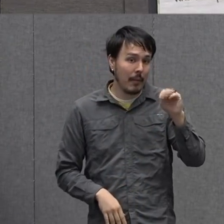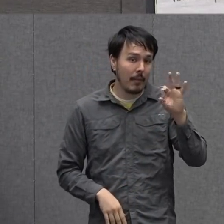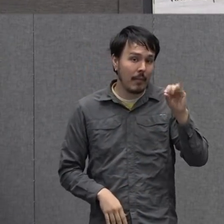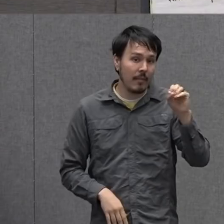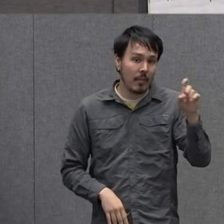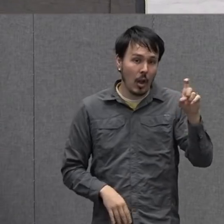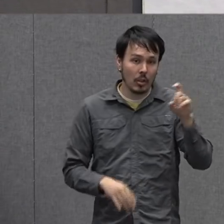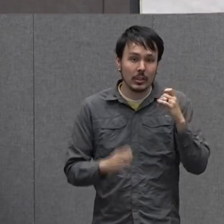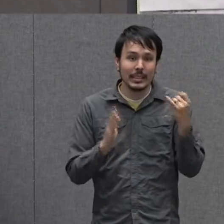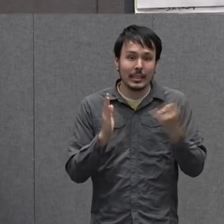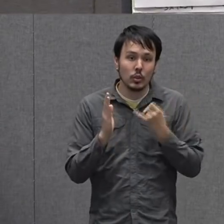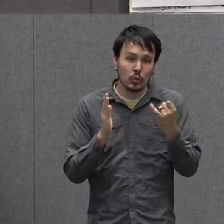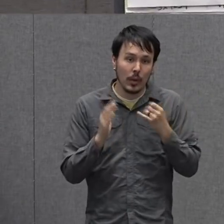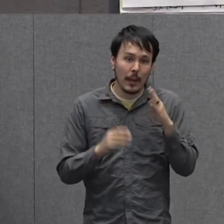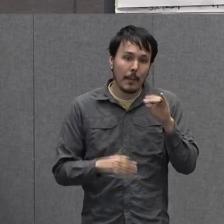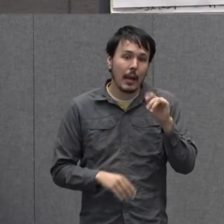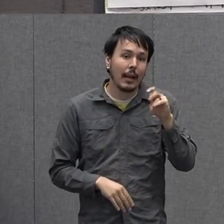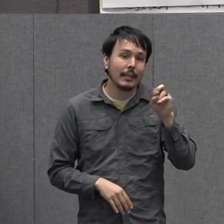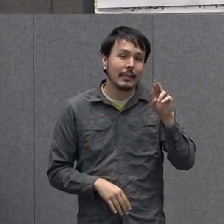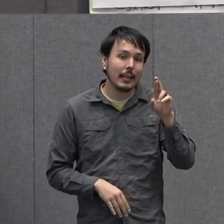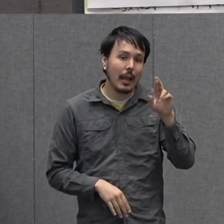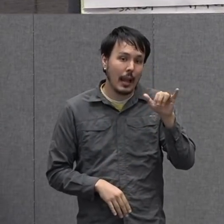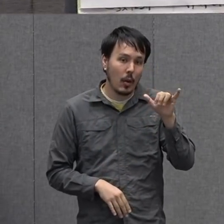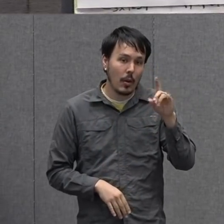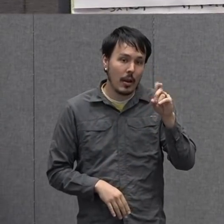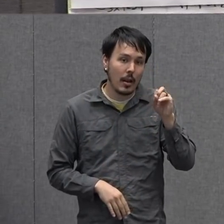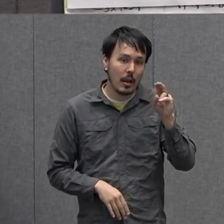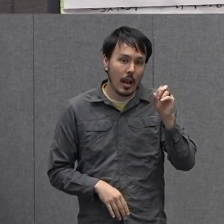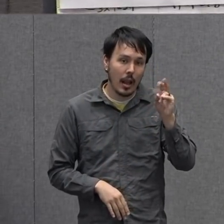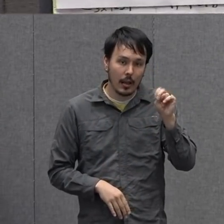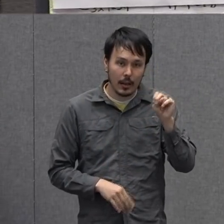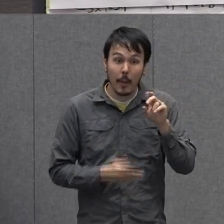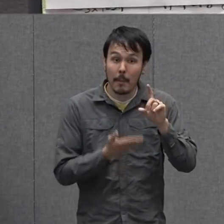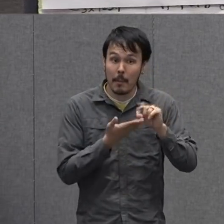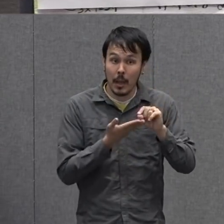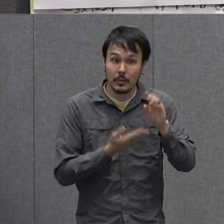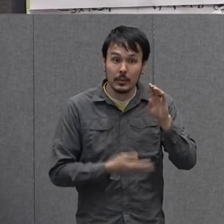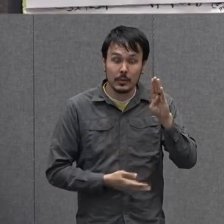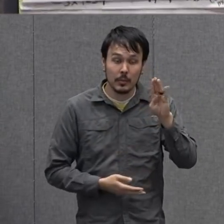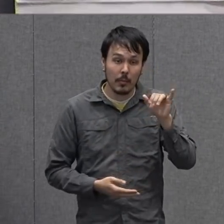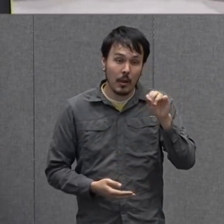illustrated by Terry Denton, and published by Harcourt Incorporated.